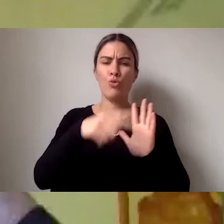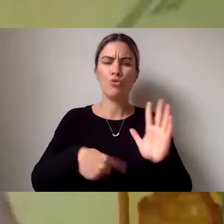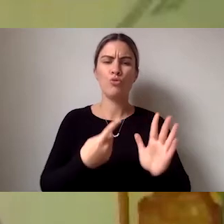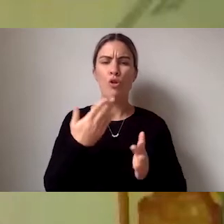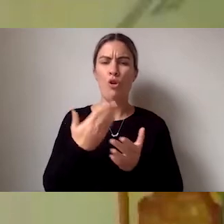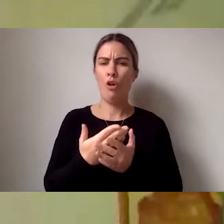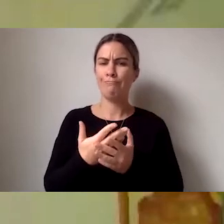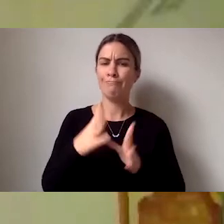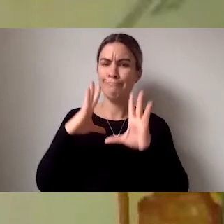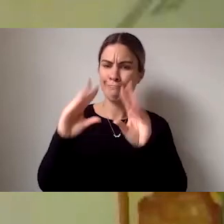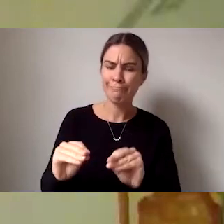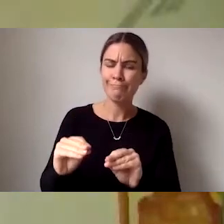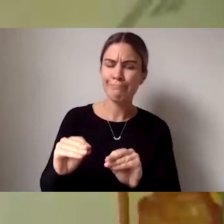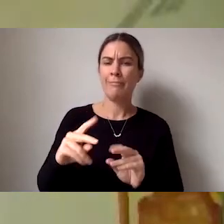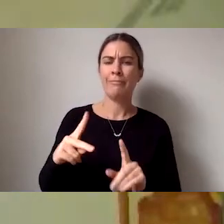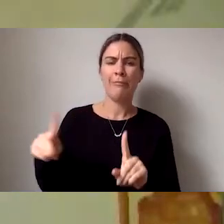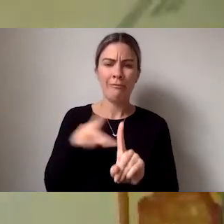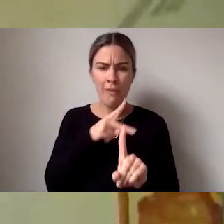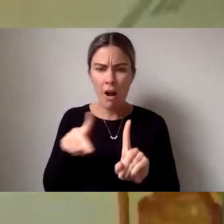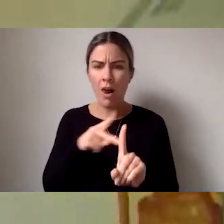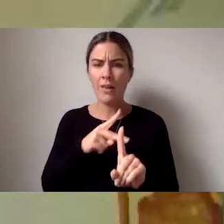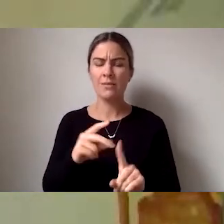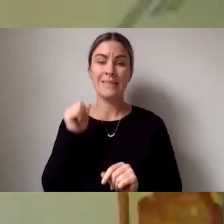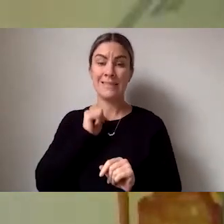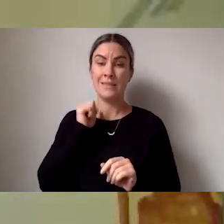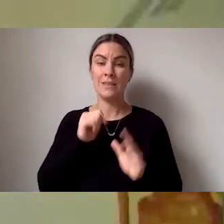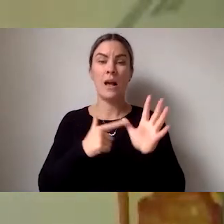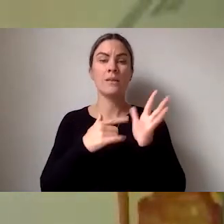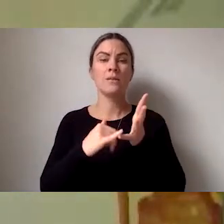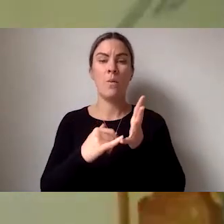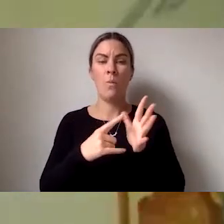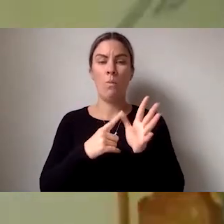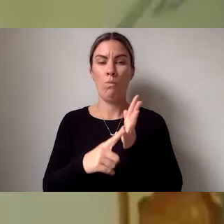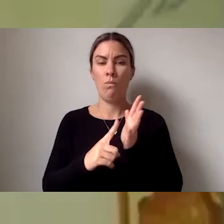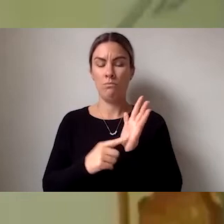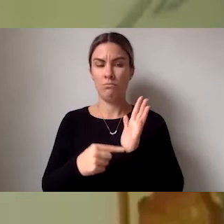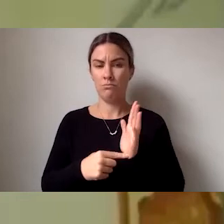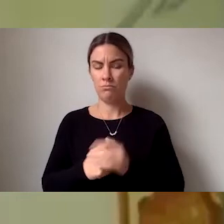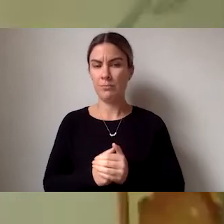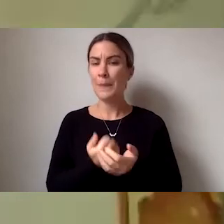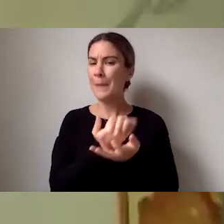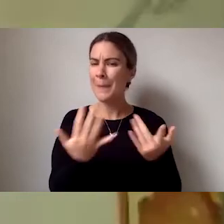Much of Vincent's work in this area involved together bringing together creative practice and critical understanding of powers.